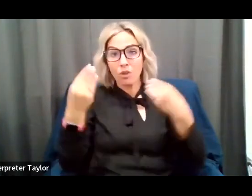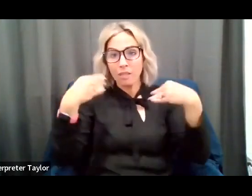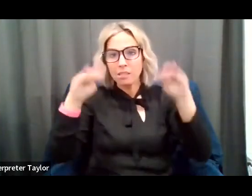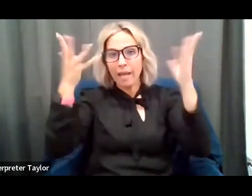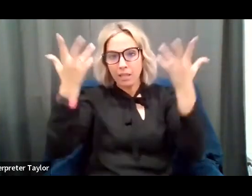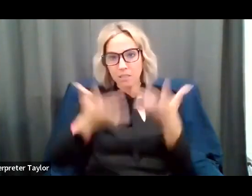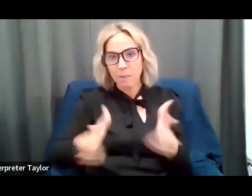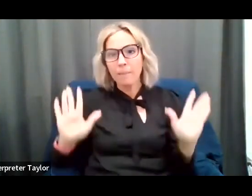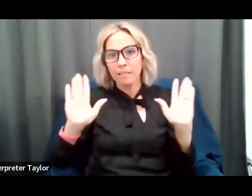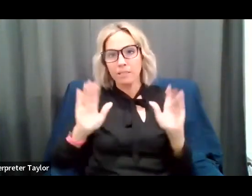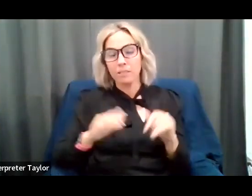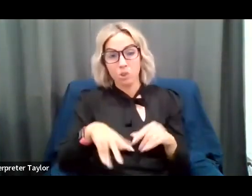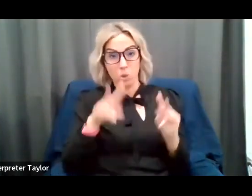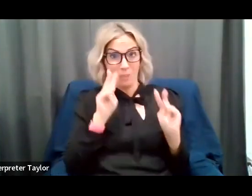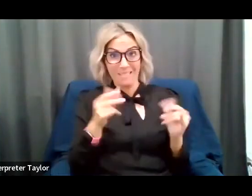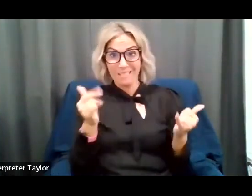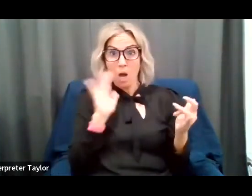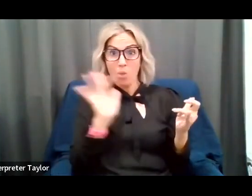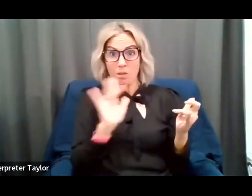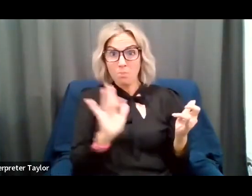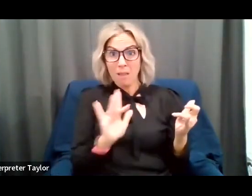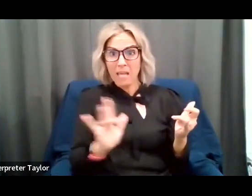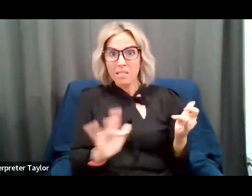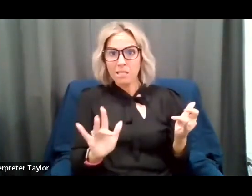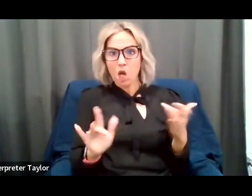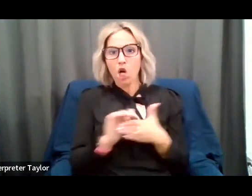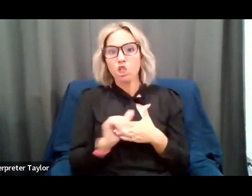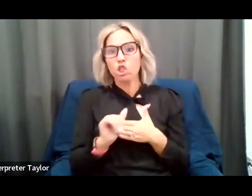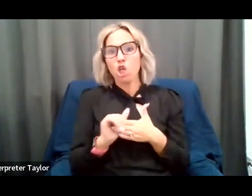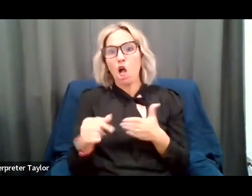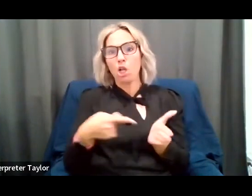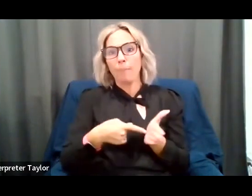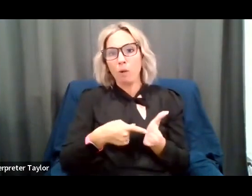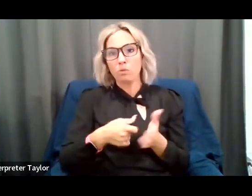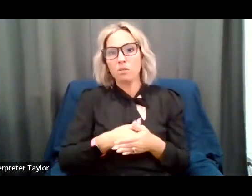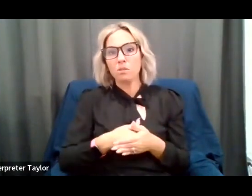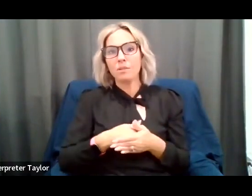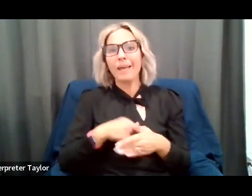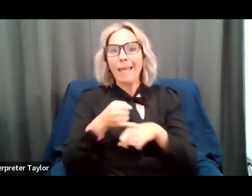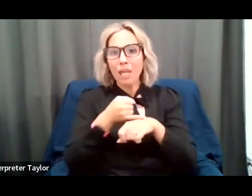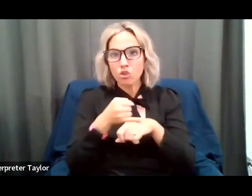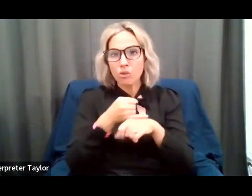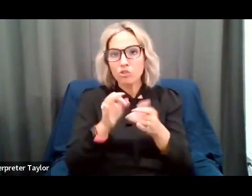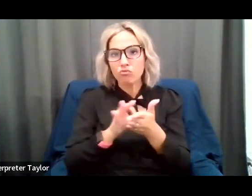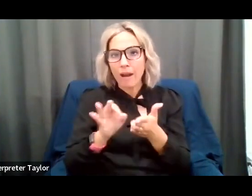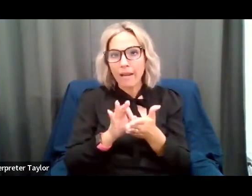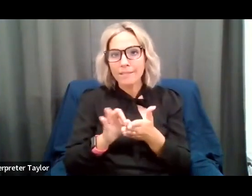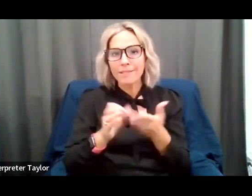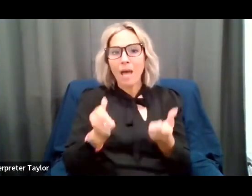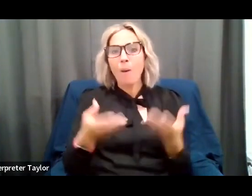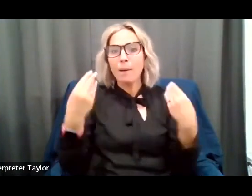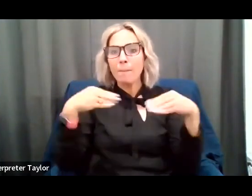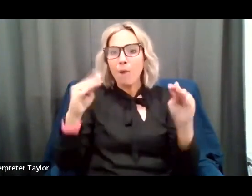What you're looking at in these blanks, dollar amounts, the interest rate, the amount of Bond proceeds that go to the college,